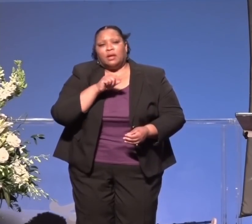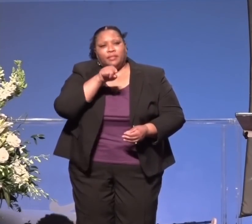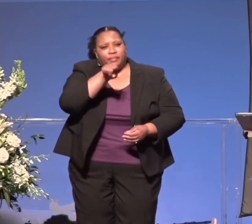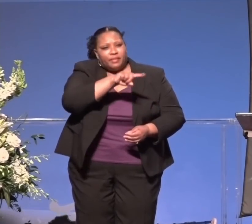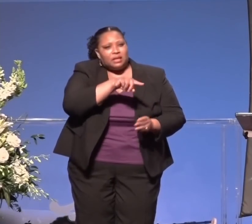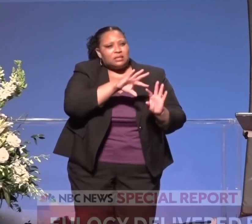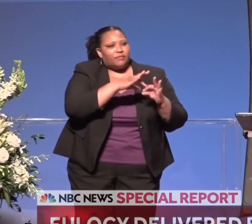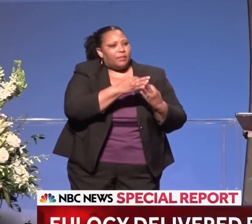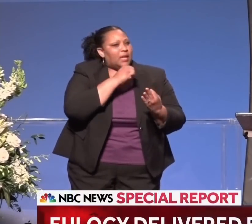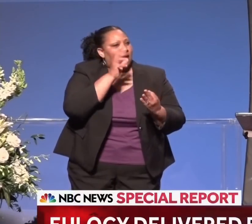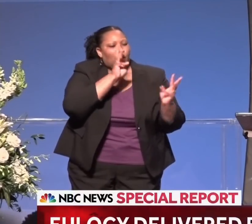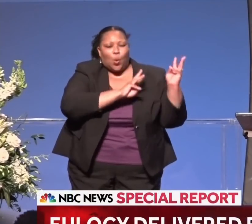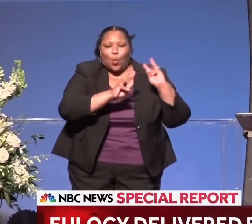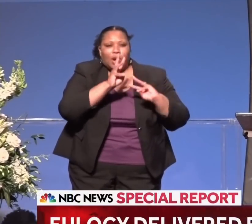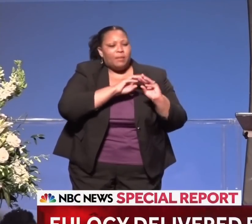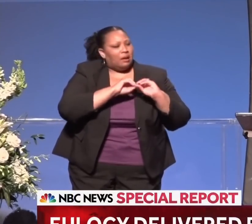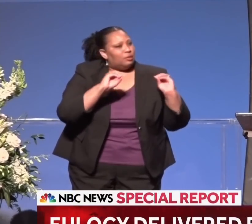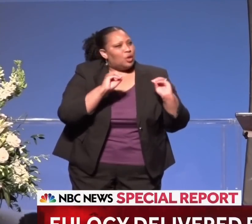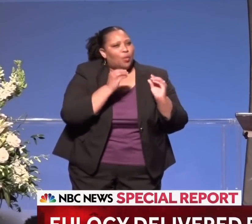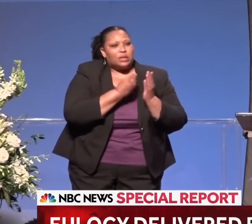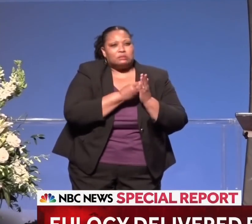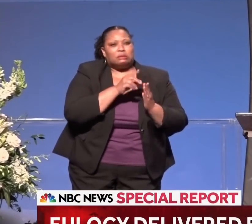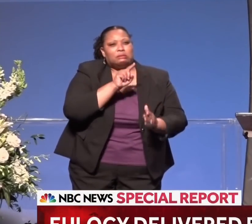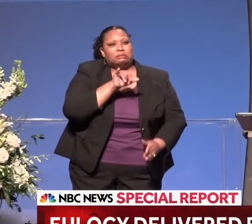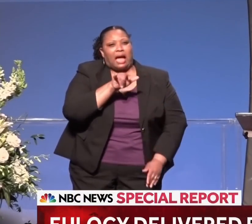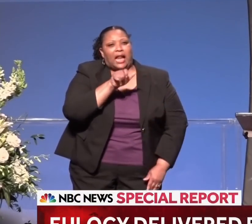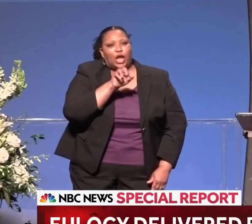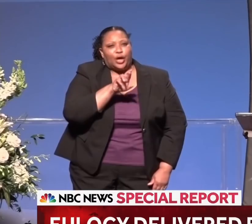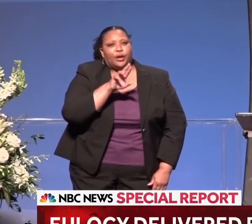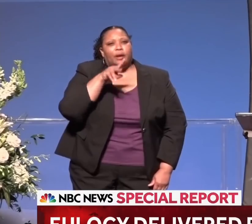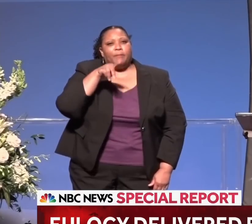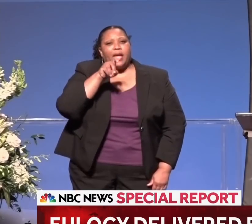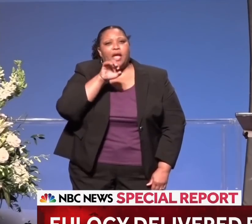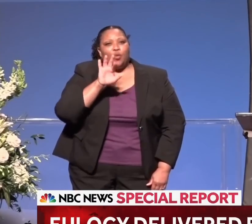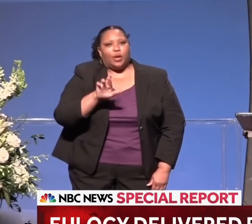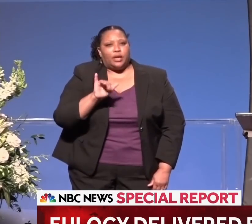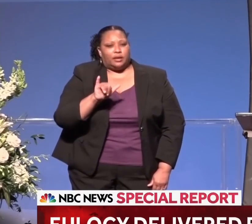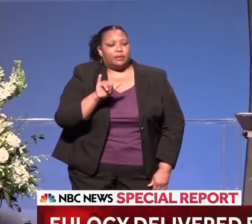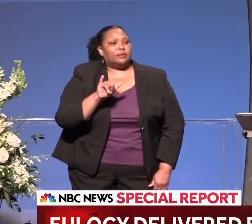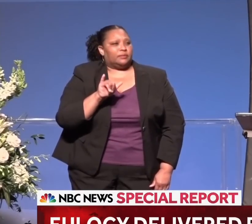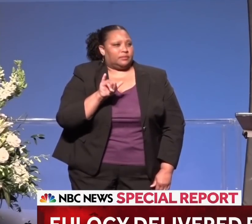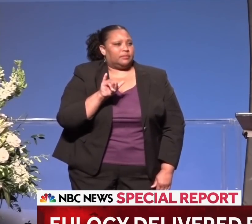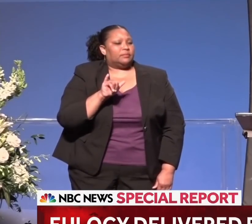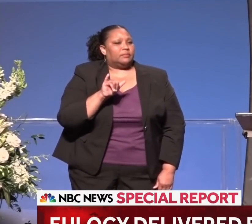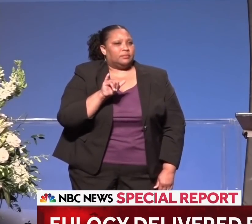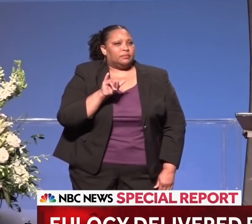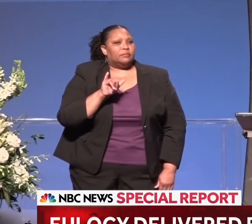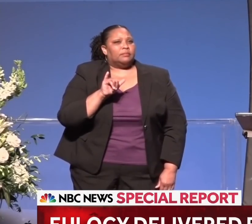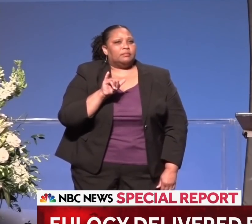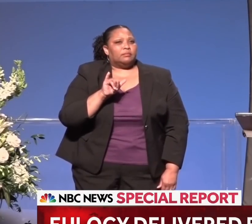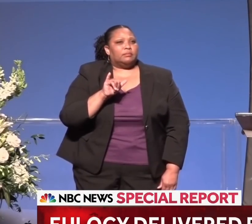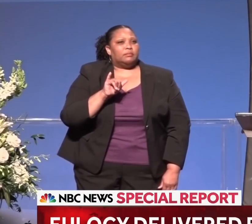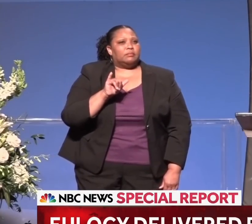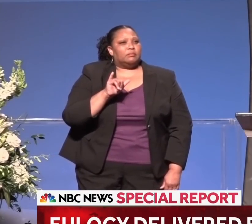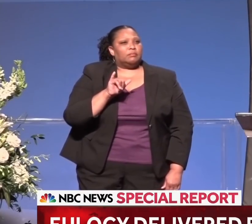TO THE FAMILY THAT THEY WANTED TO HELP, AND MADE SURE THAT THEY DIDN’T HAVE TO WORRY ABOUT